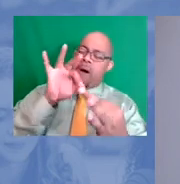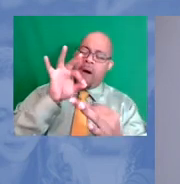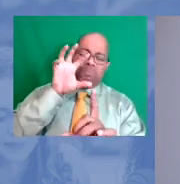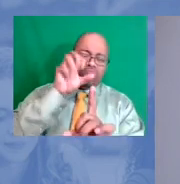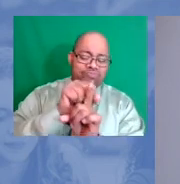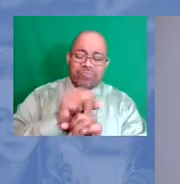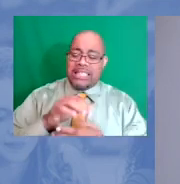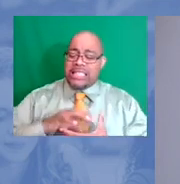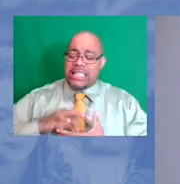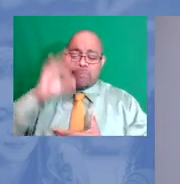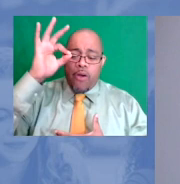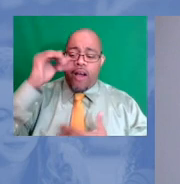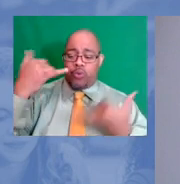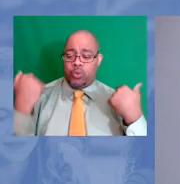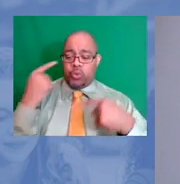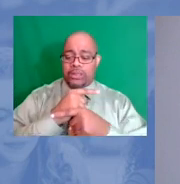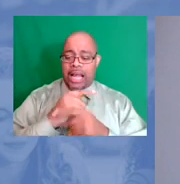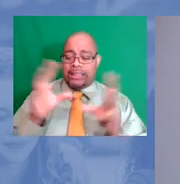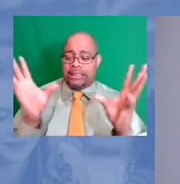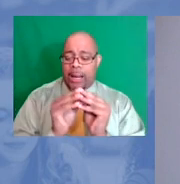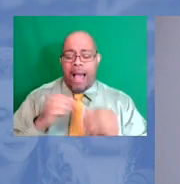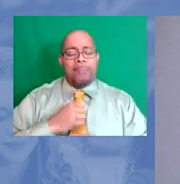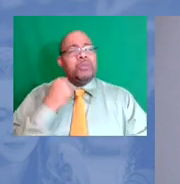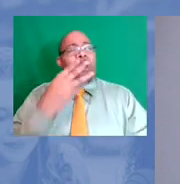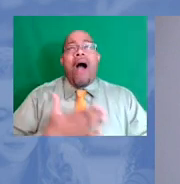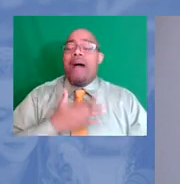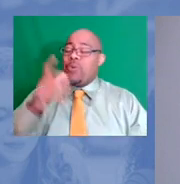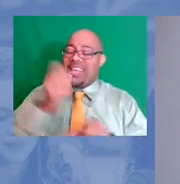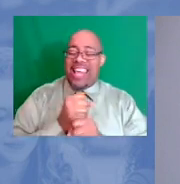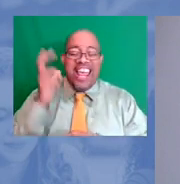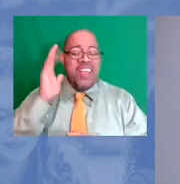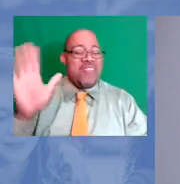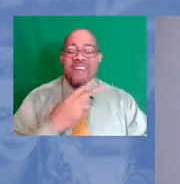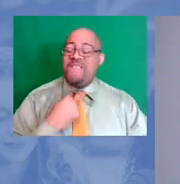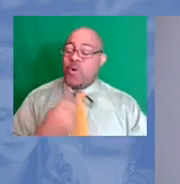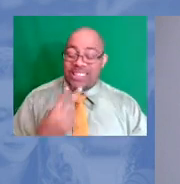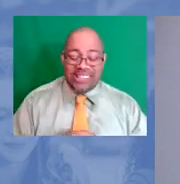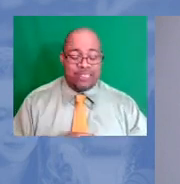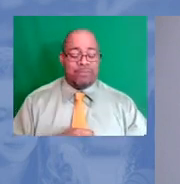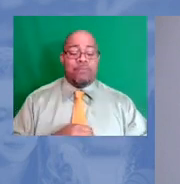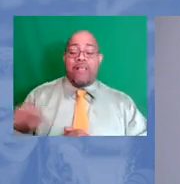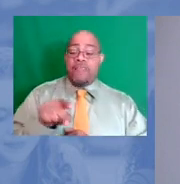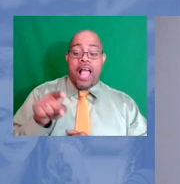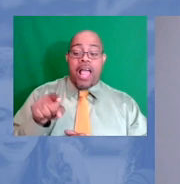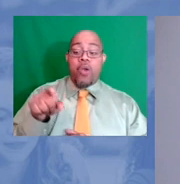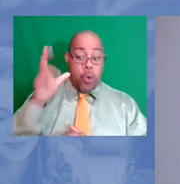TODAY'S SUMMIT. I'M SO HAPPY THAT YOU'RE GOING TO GET TO HEAR THEIR VOICE. YOU WILL HEAR FROM THEM AND YOU WILL UNDERSTAND